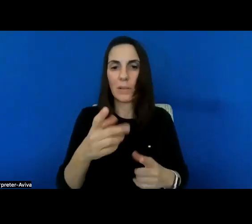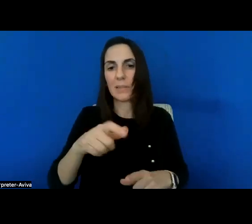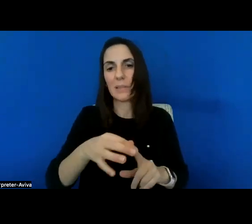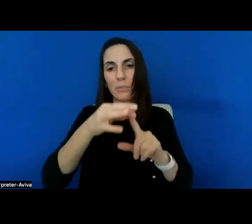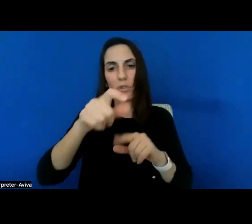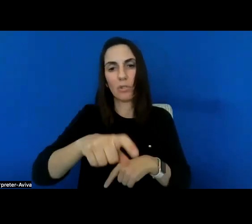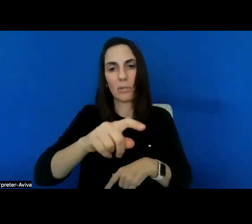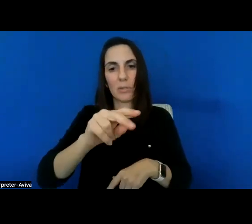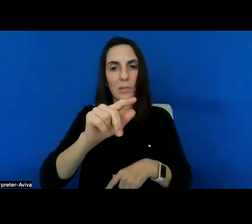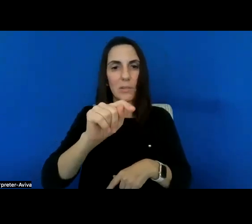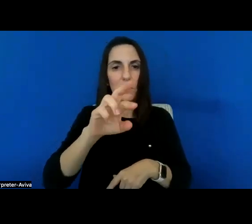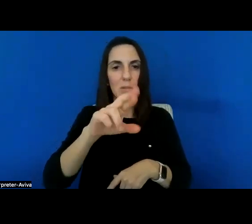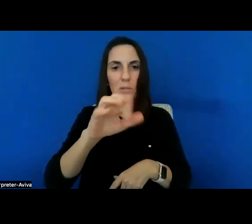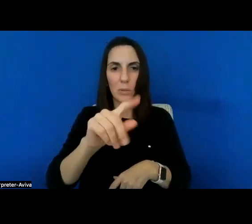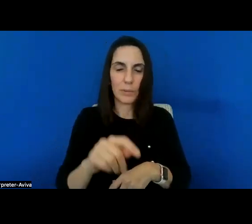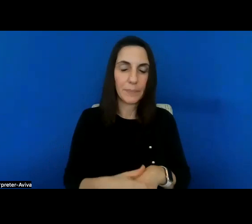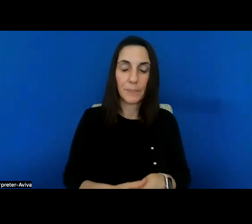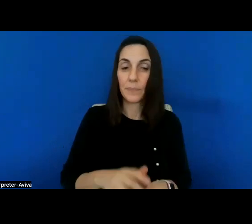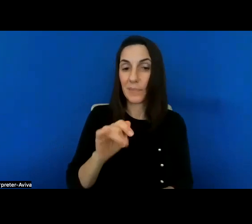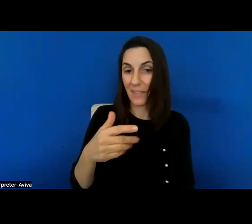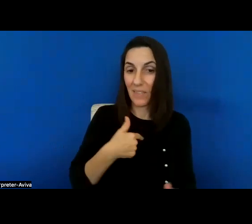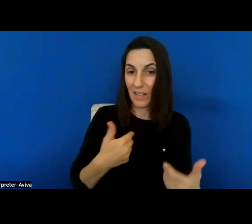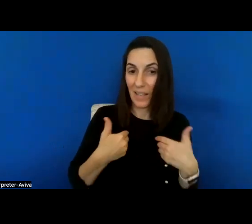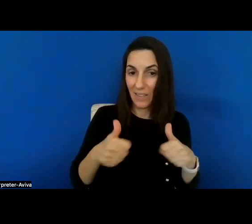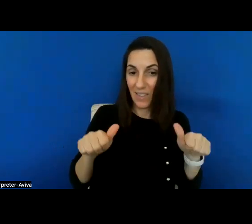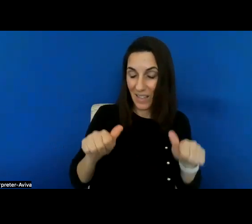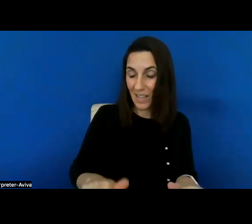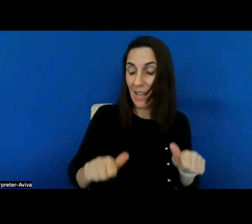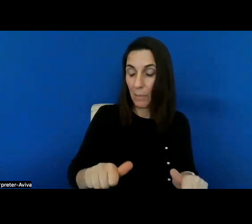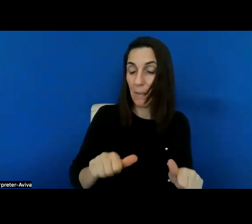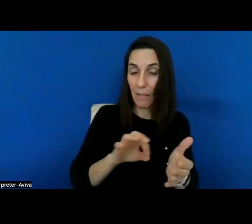11:37:50 If I have an able account, should I notify social security?